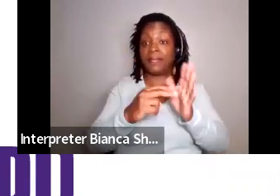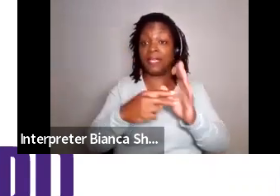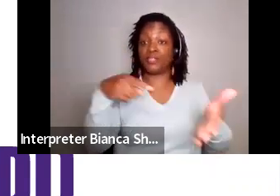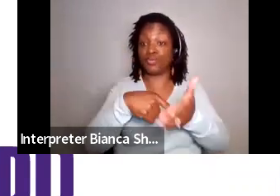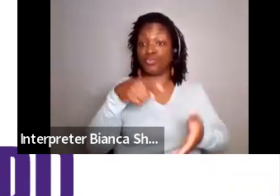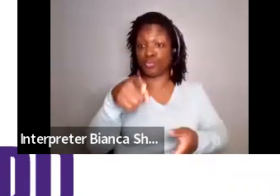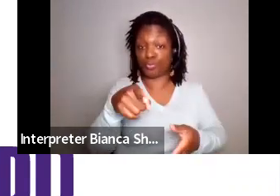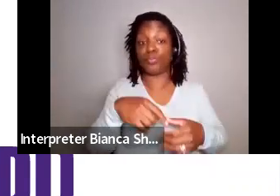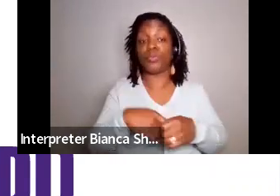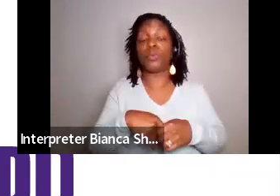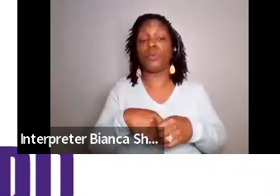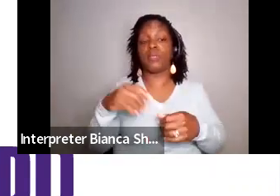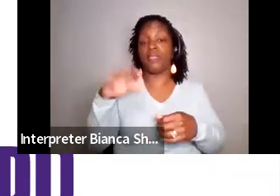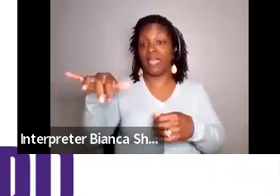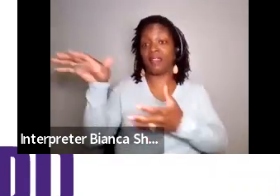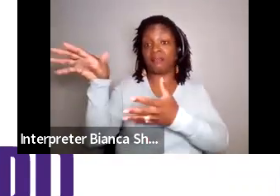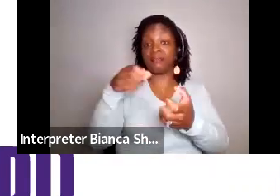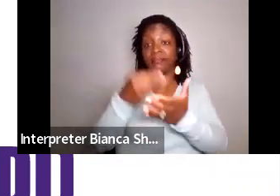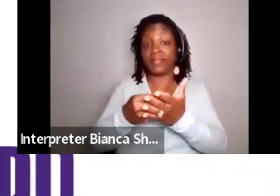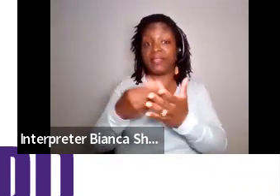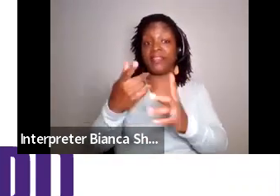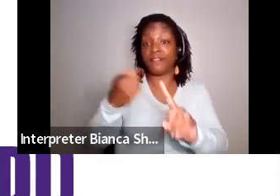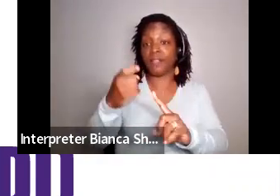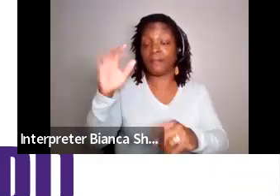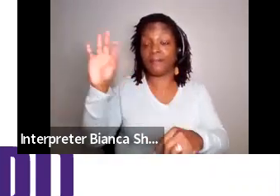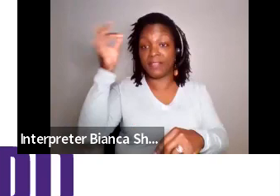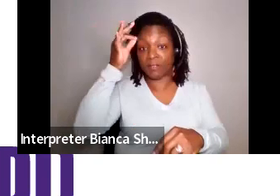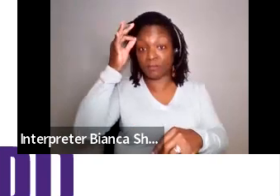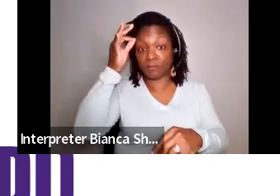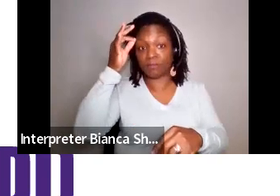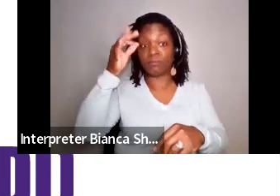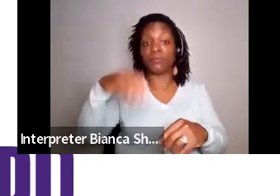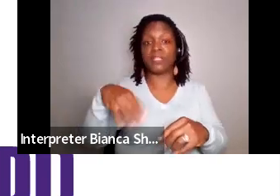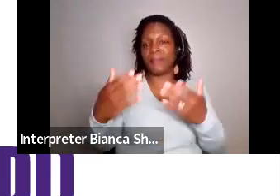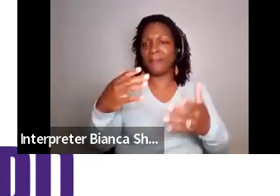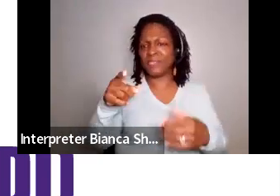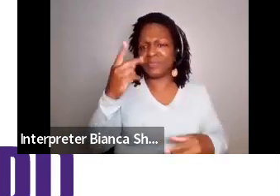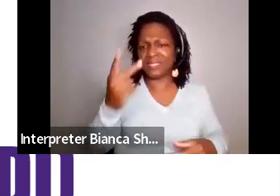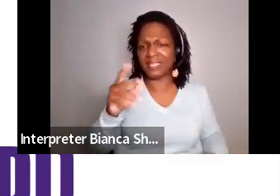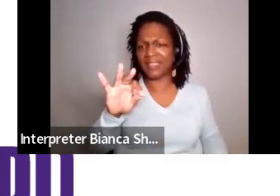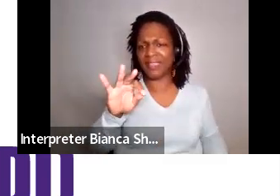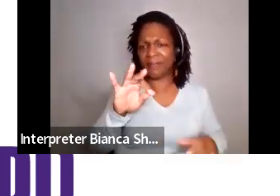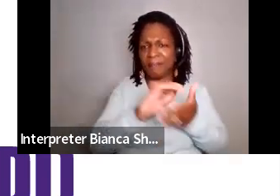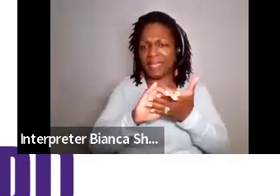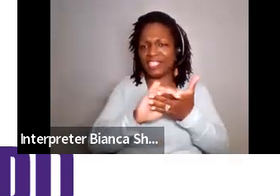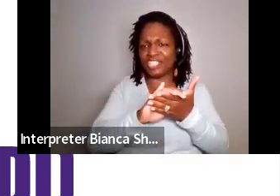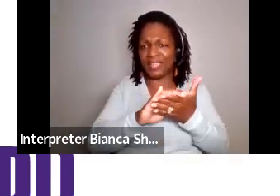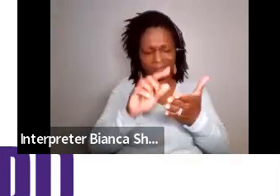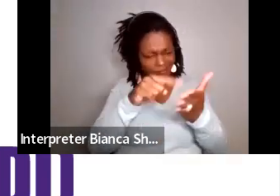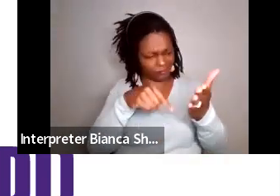The Federal Insurance Contributions Act or Fica, that you might see on your paychecks.